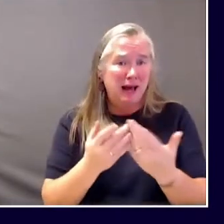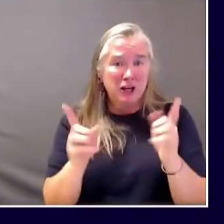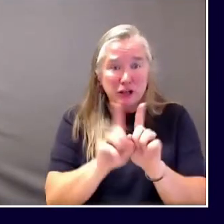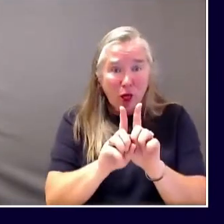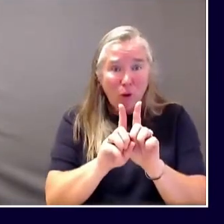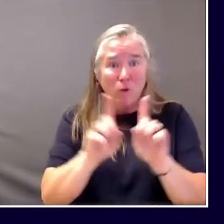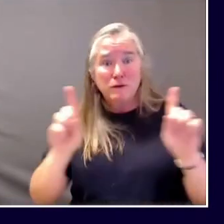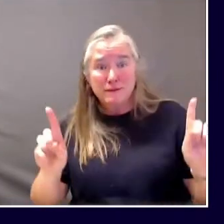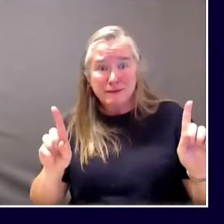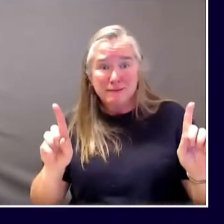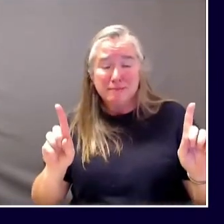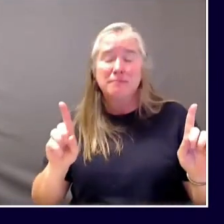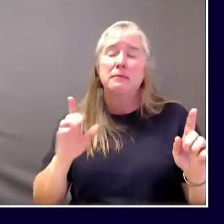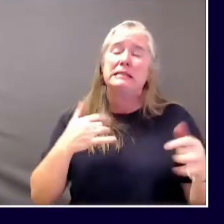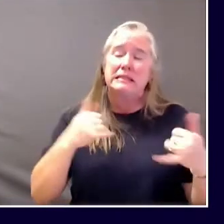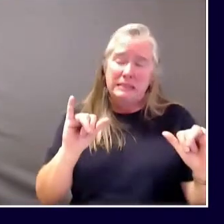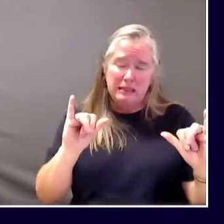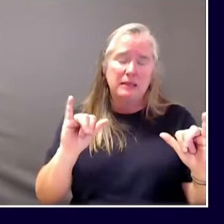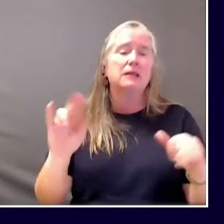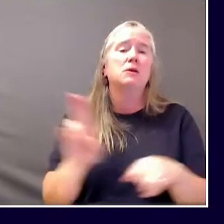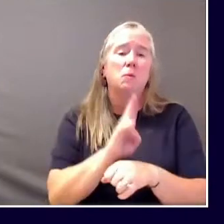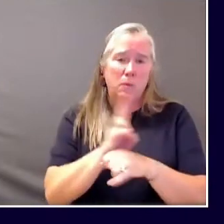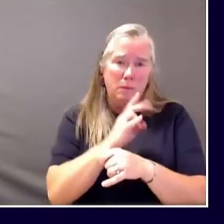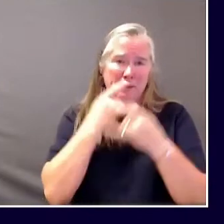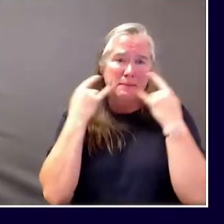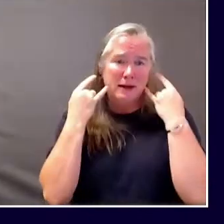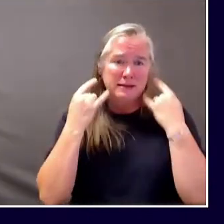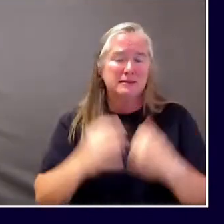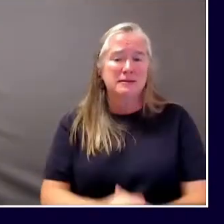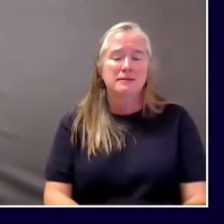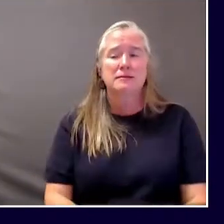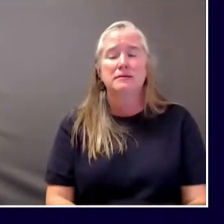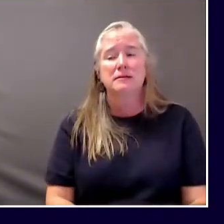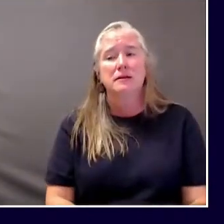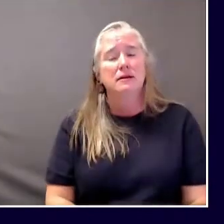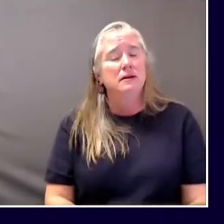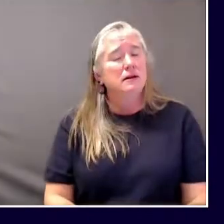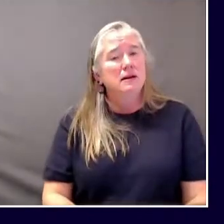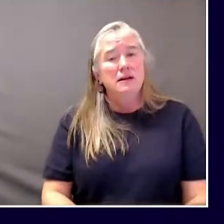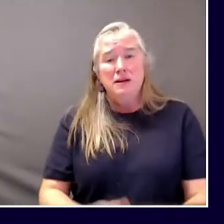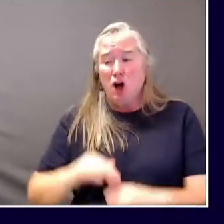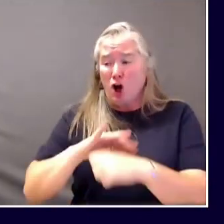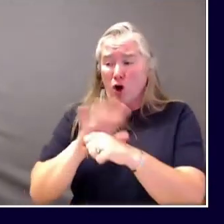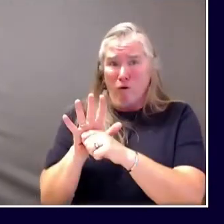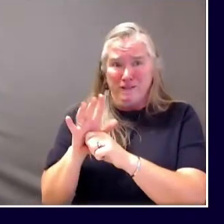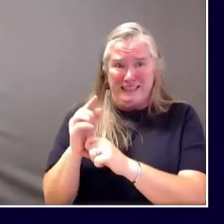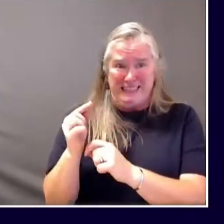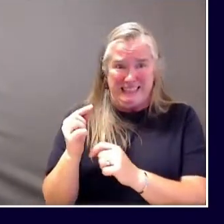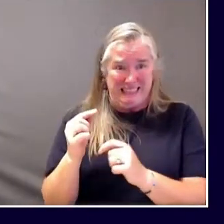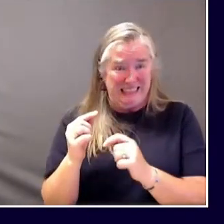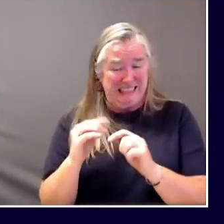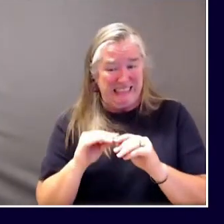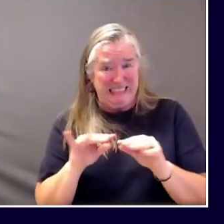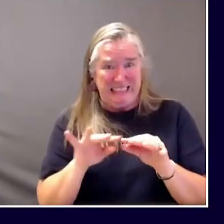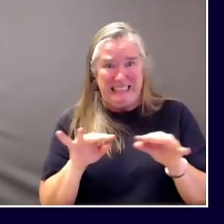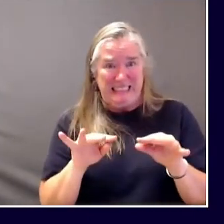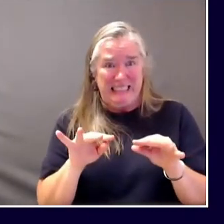all along I don't want to see the virus in the the state